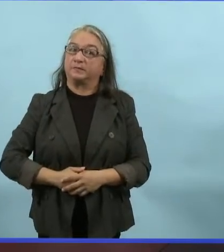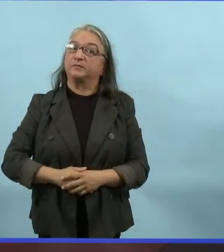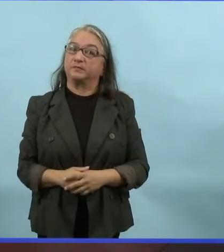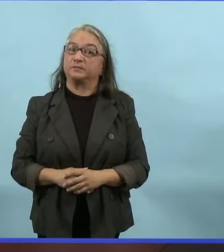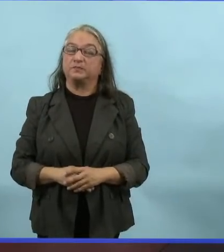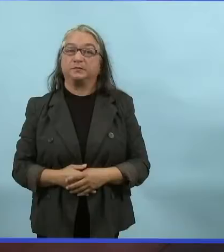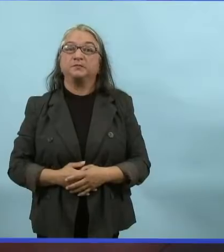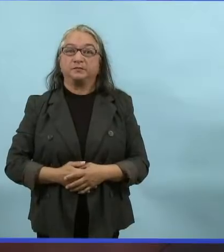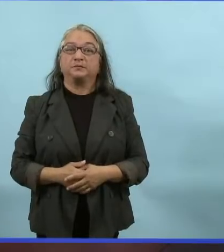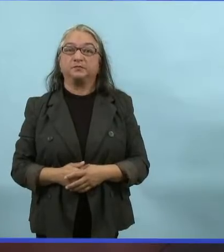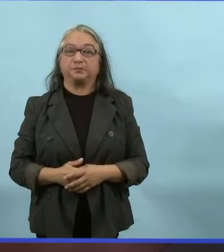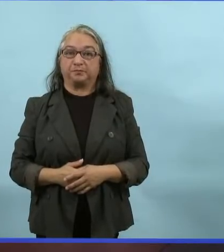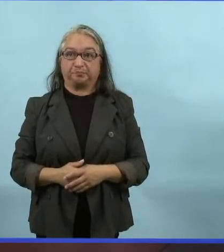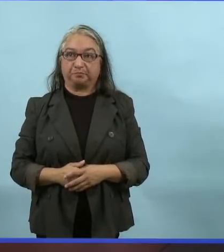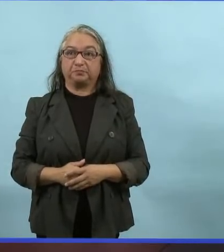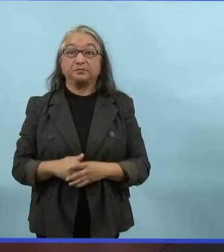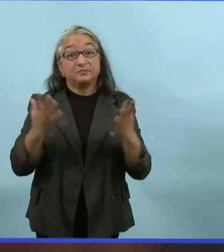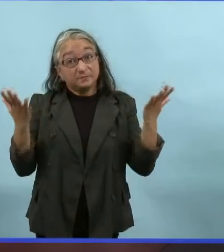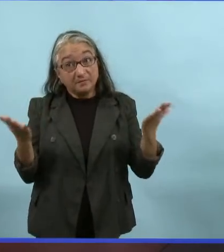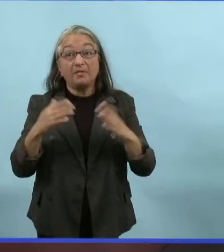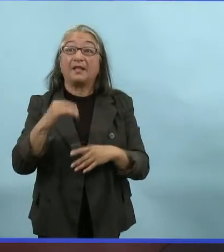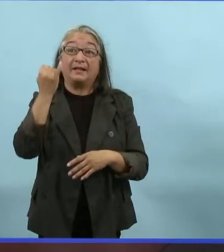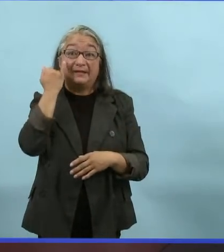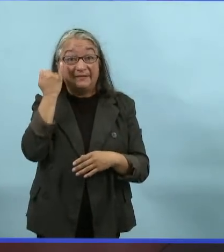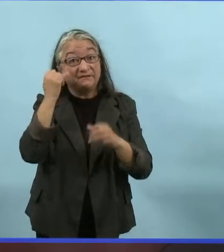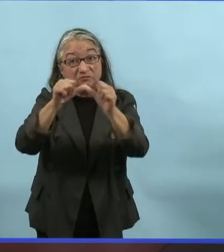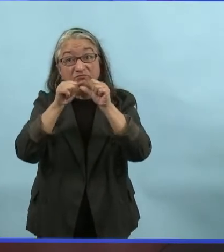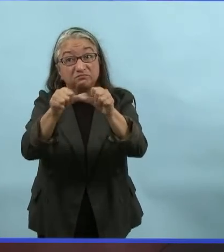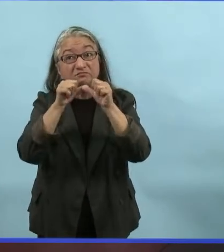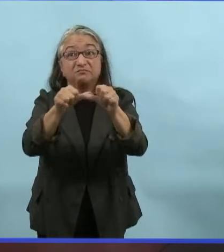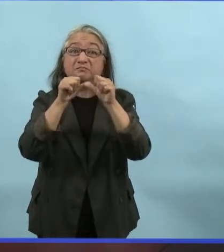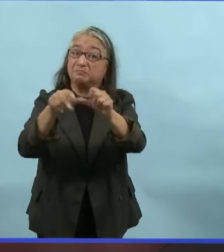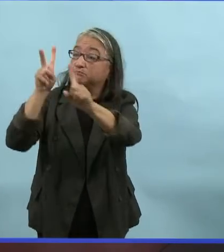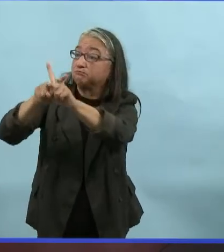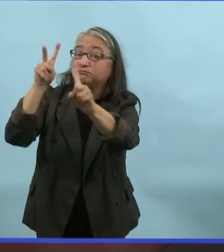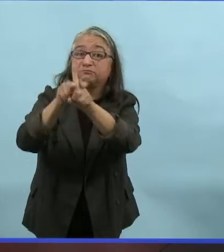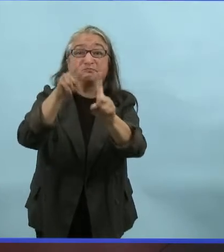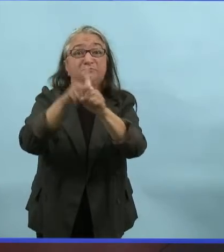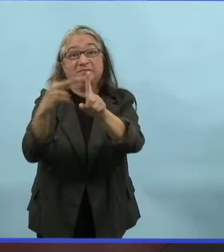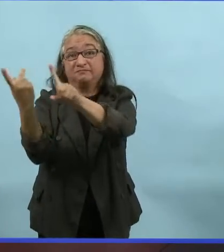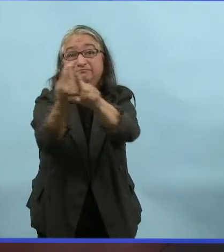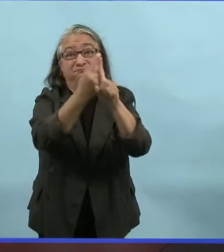and so if we continue to get vaccinated at the rate we do i i see us continuing with our plans to